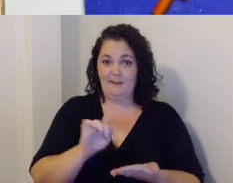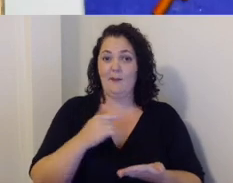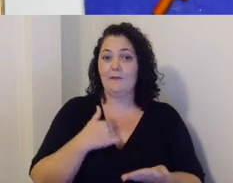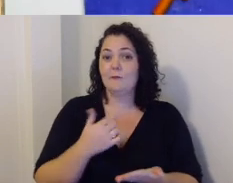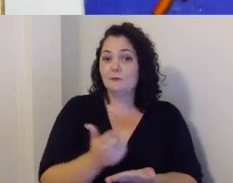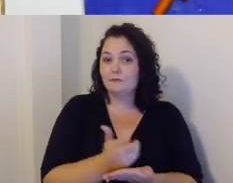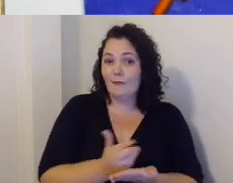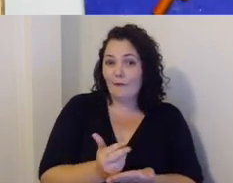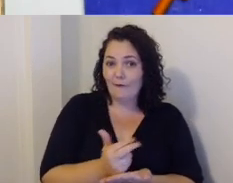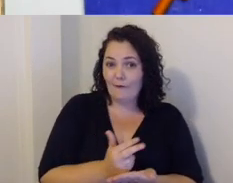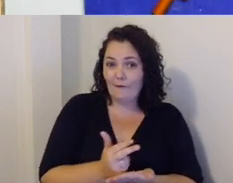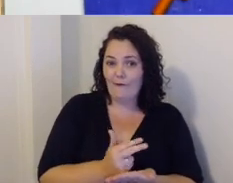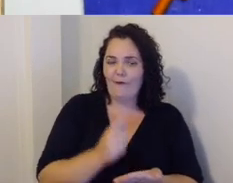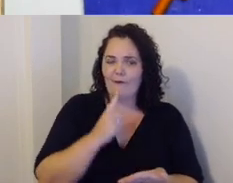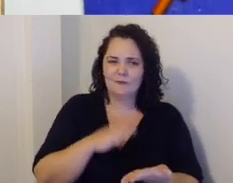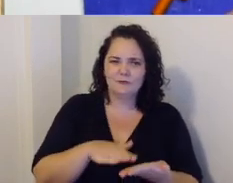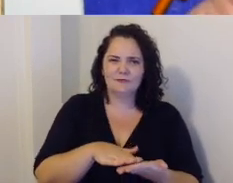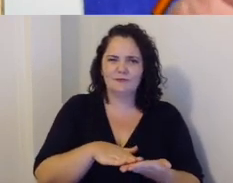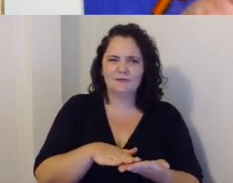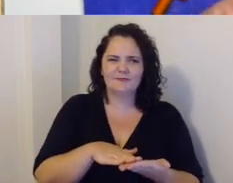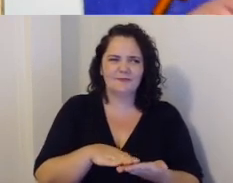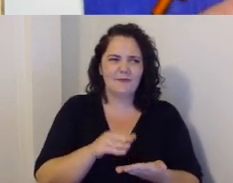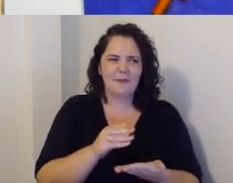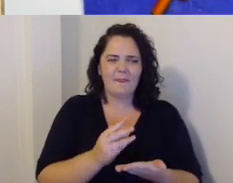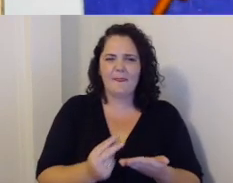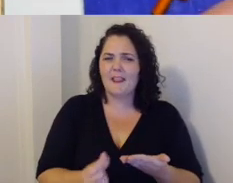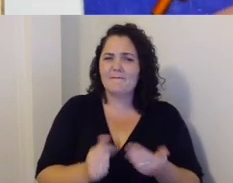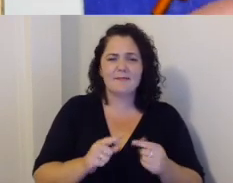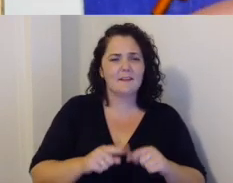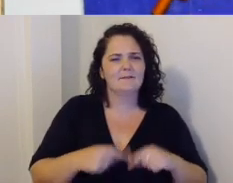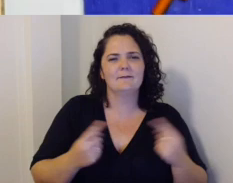ground and I think you're really going to enjoy it because it gives a completely different feel to